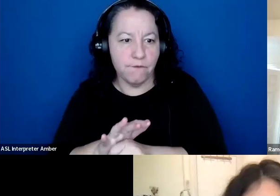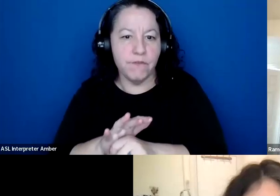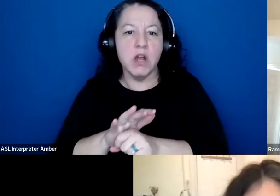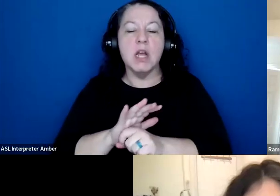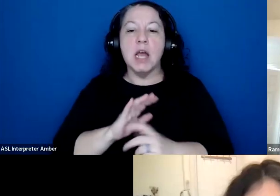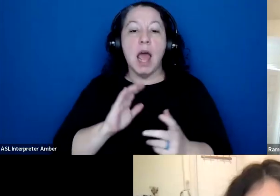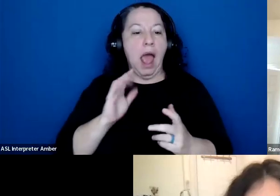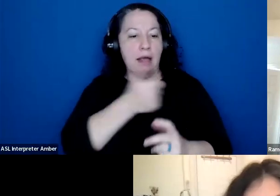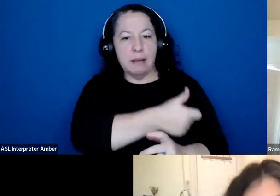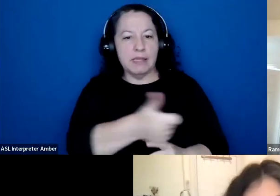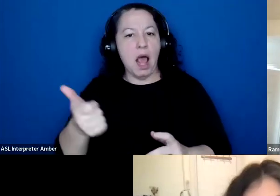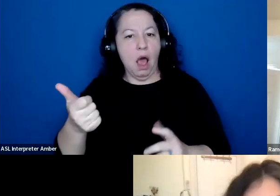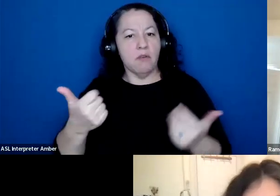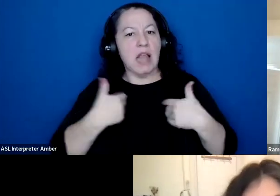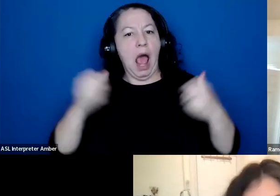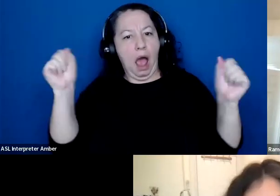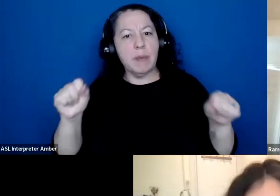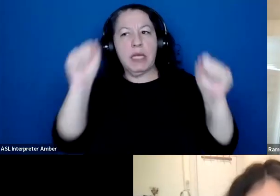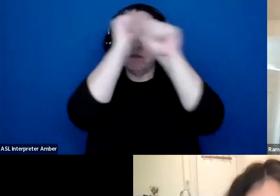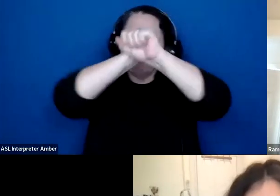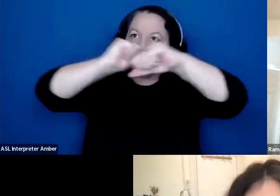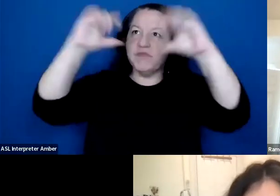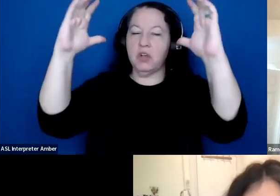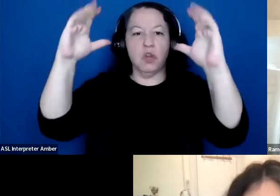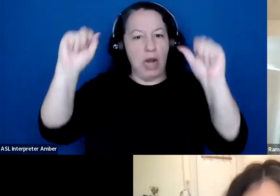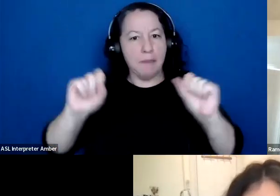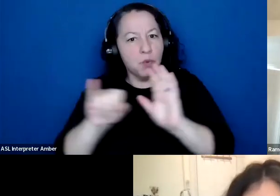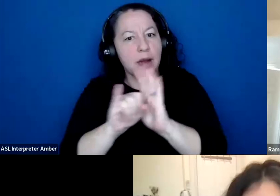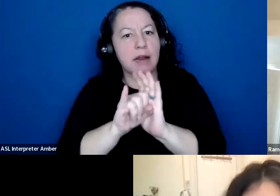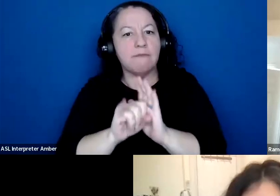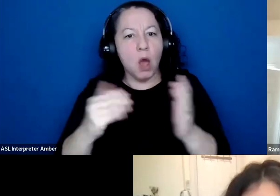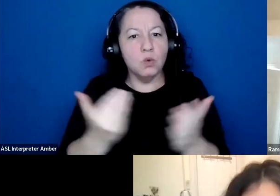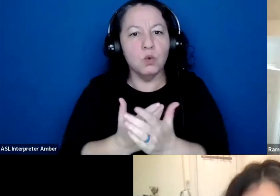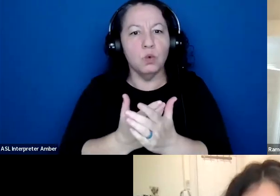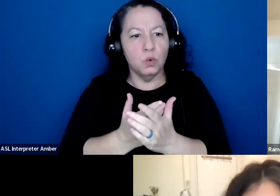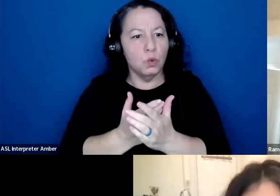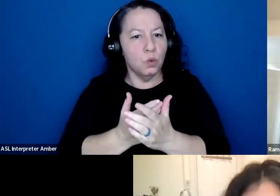in that we were able to identify a new way, right. A new way of being, right.